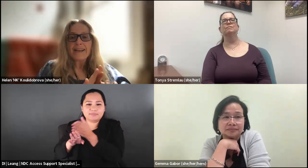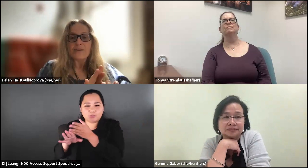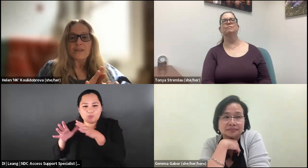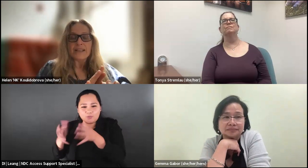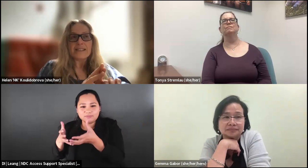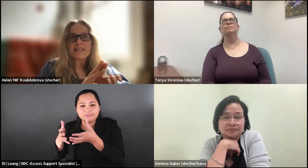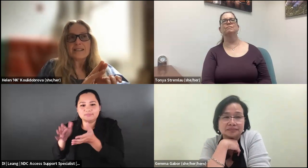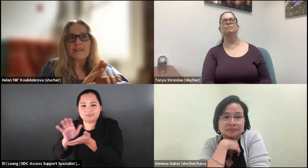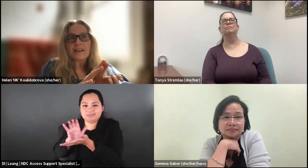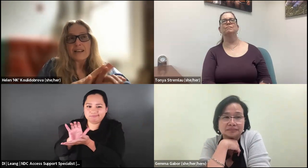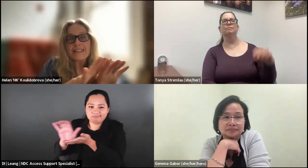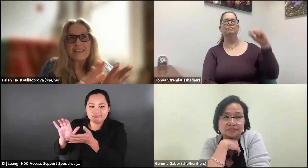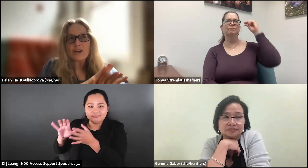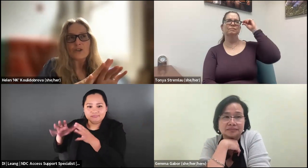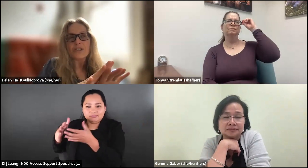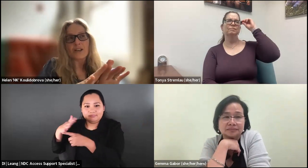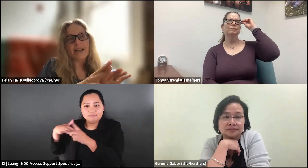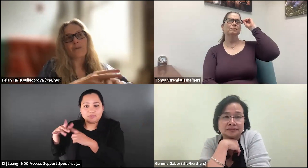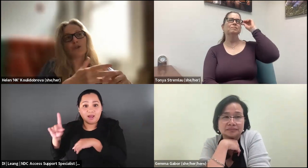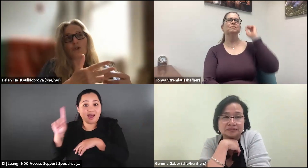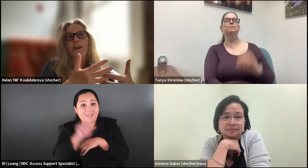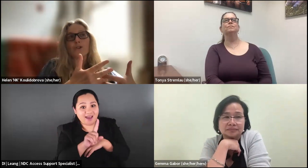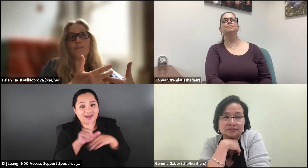actively considers their language not